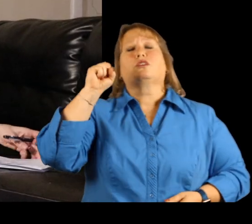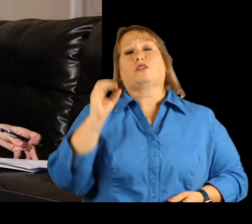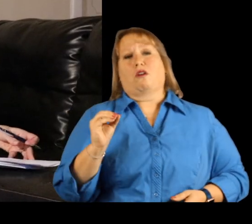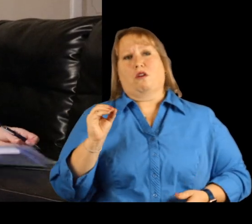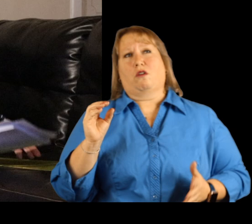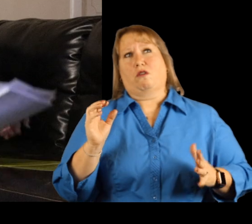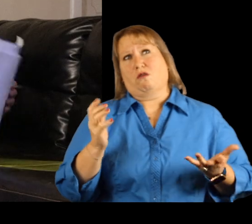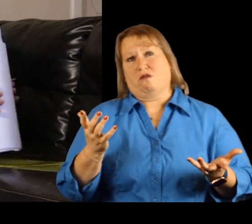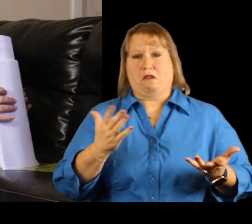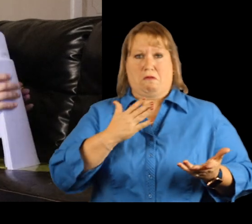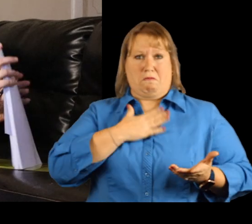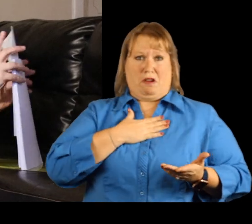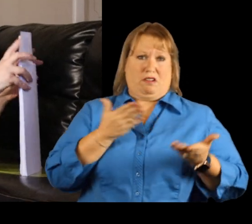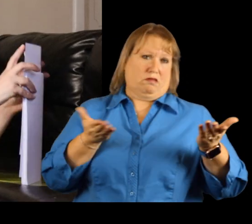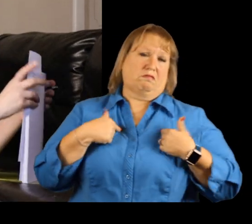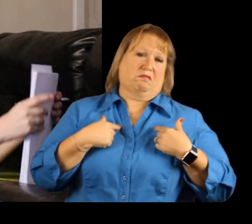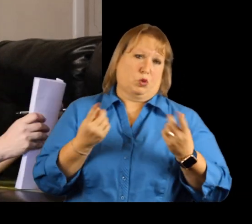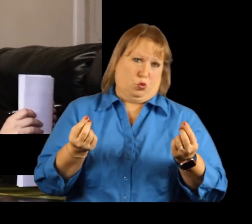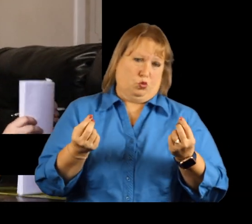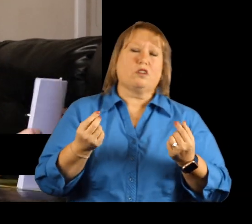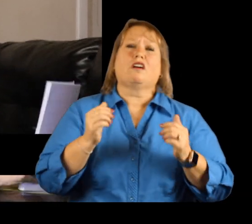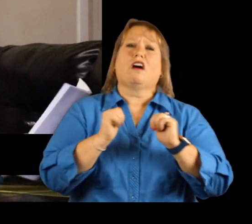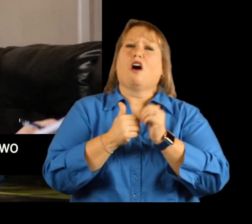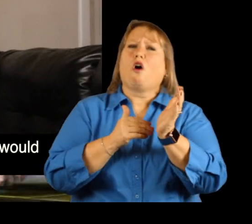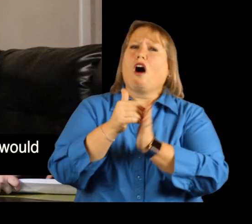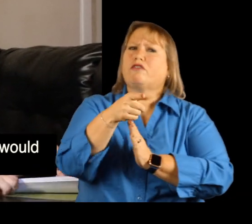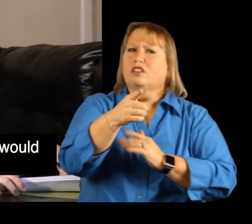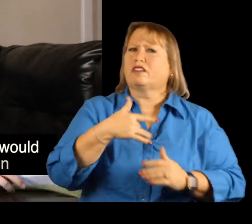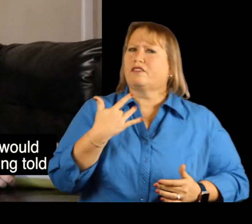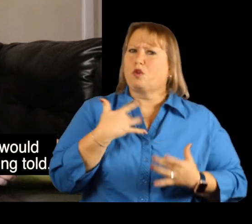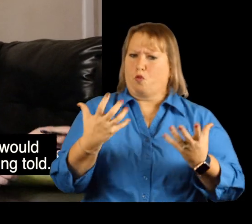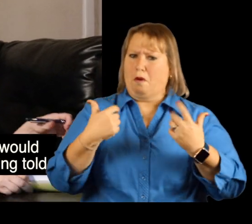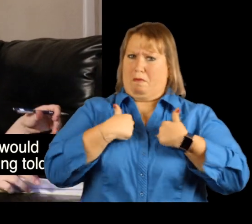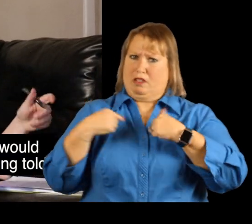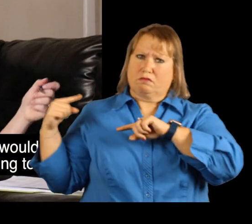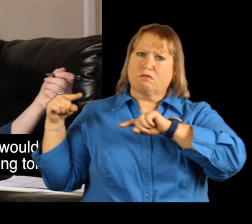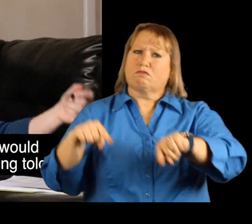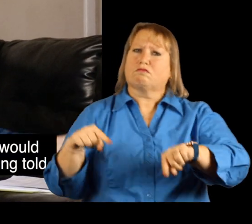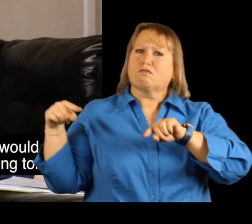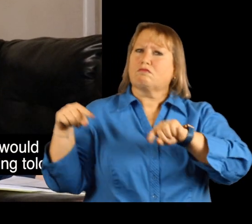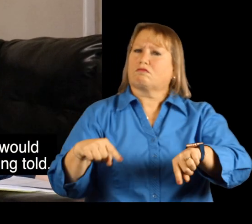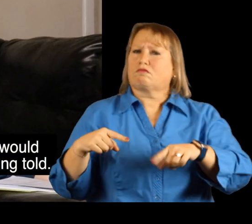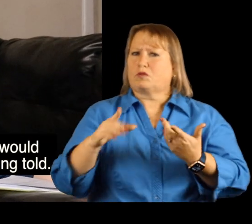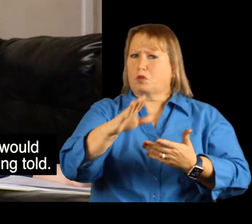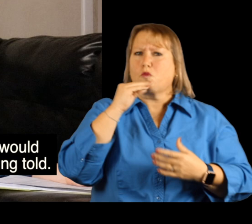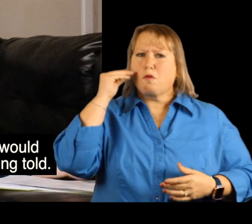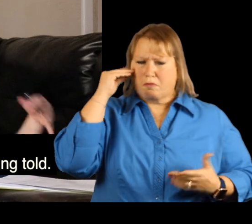So, as far as my services, how often are you thinking you would want me to come to the home?